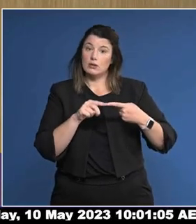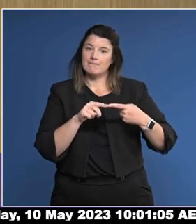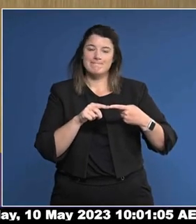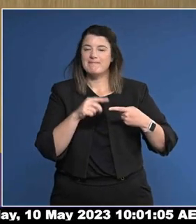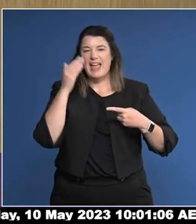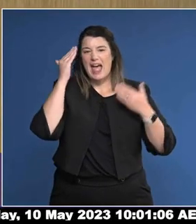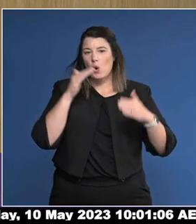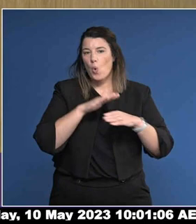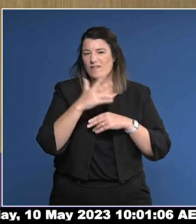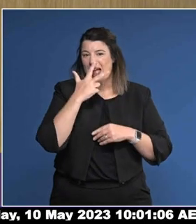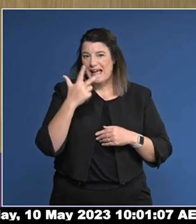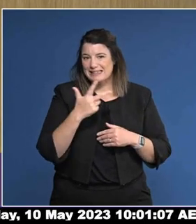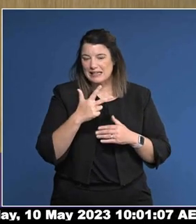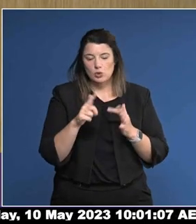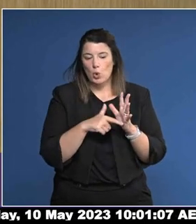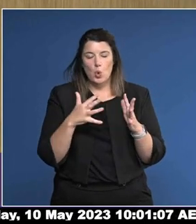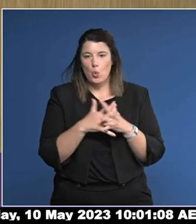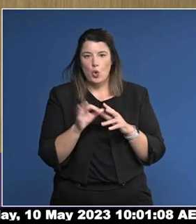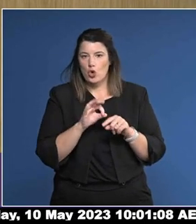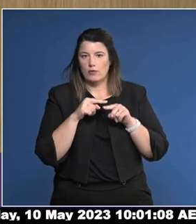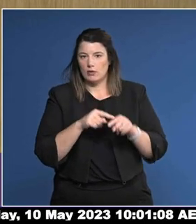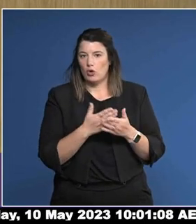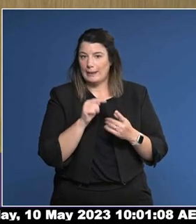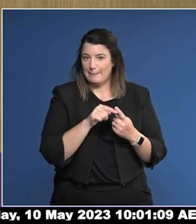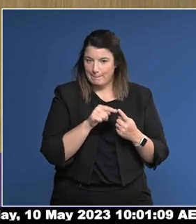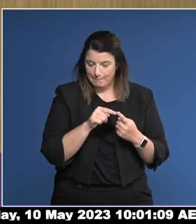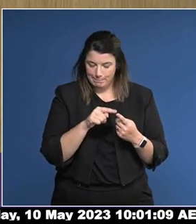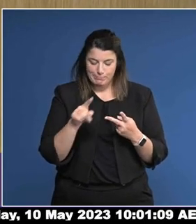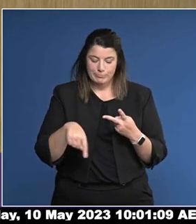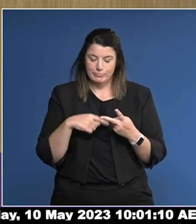legislation would not have allowed for that, and actually I'm not sure that the